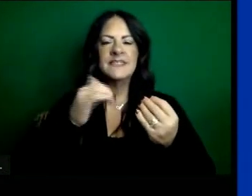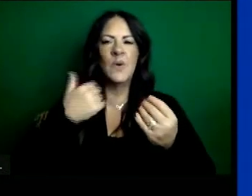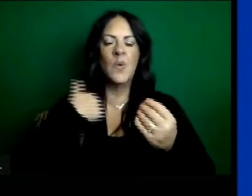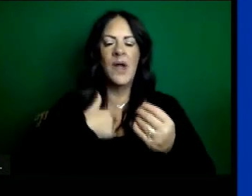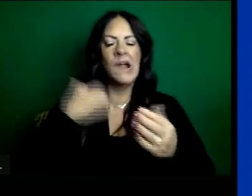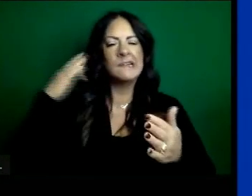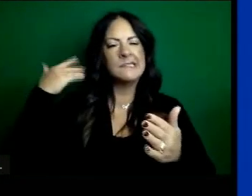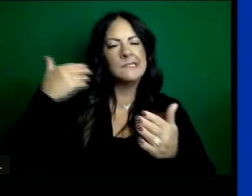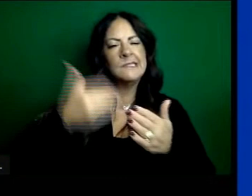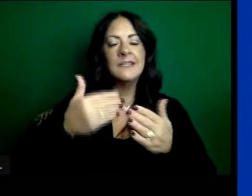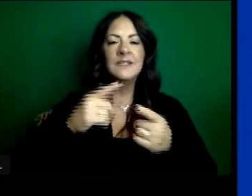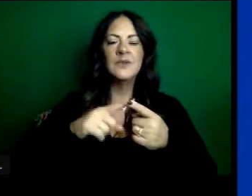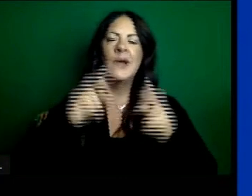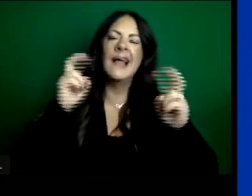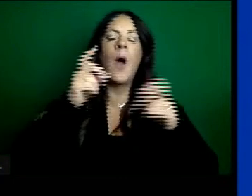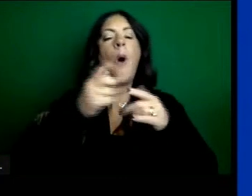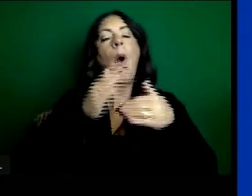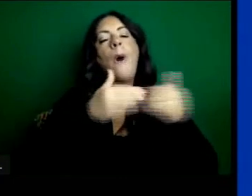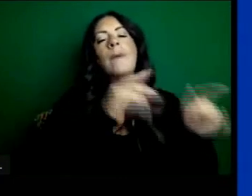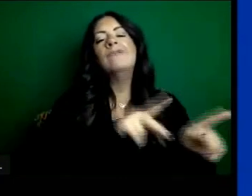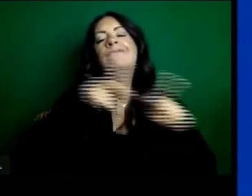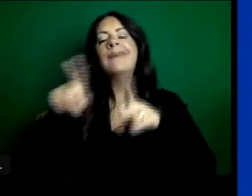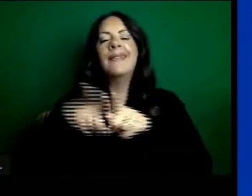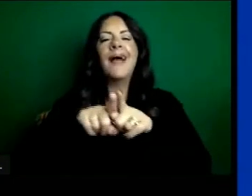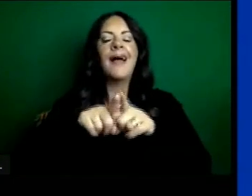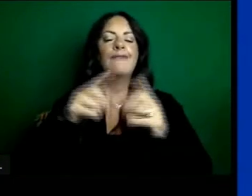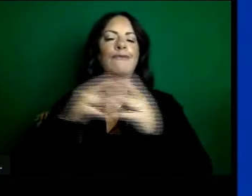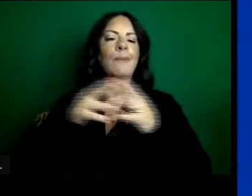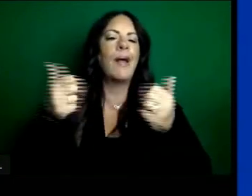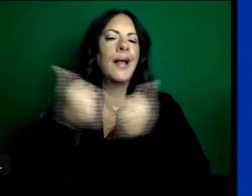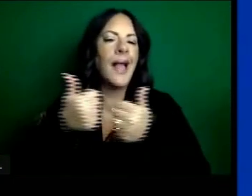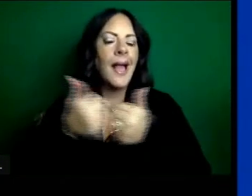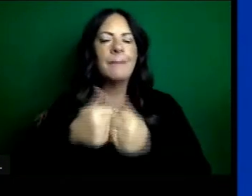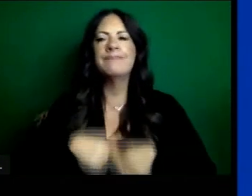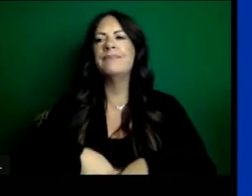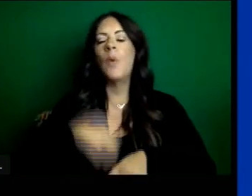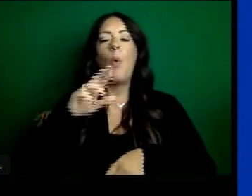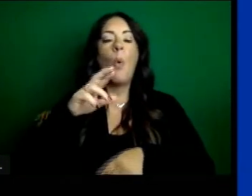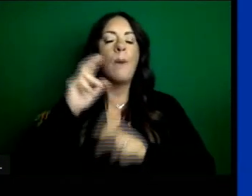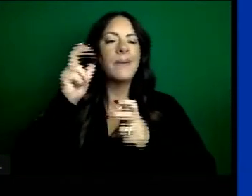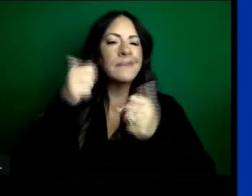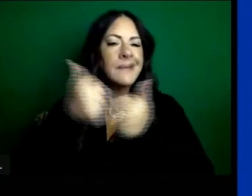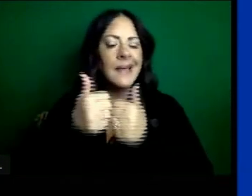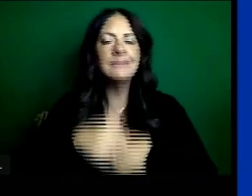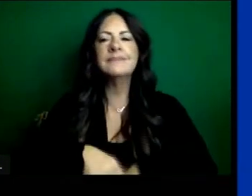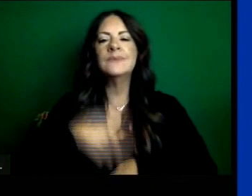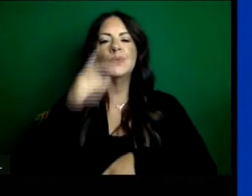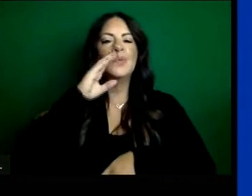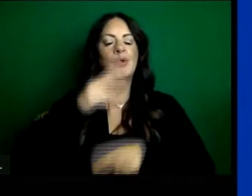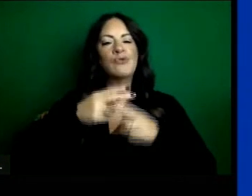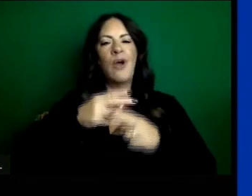I OFTEN THINK ABOUT THIS MOMENT AS WE SORT OF -- AS I THINK